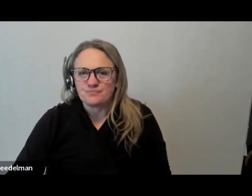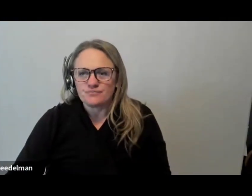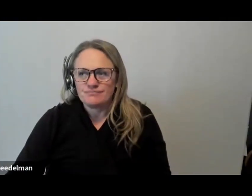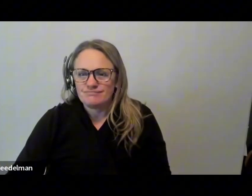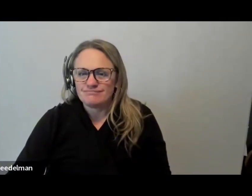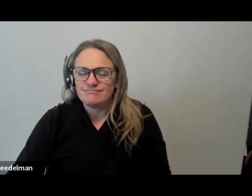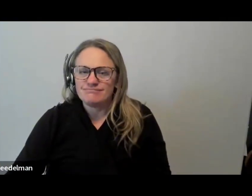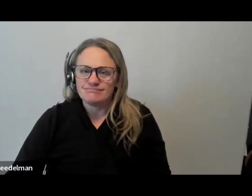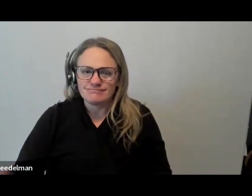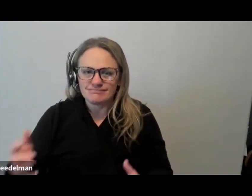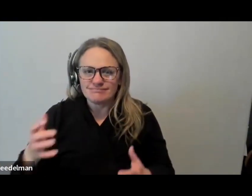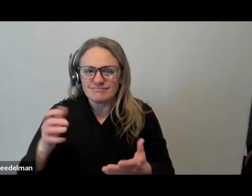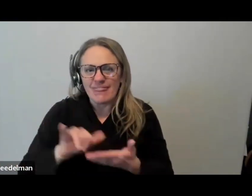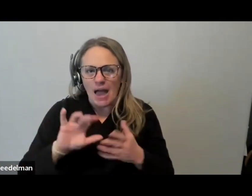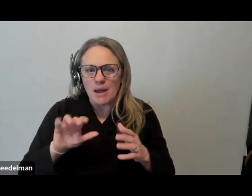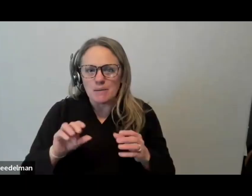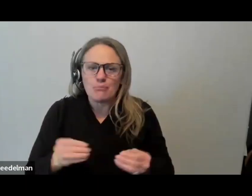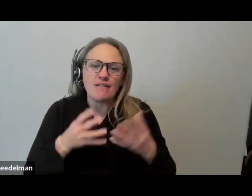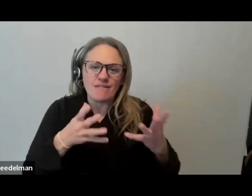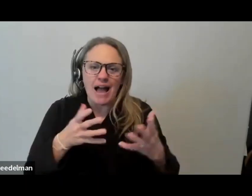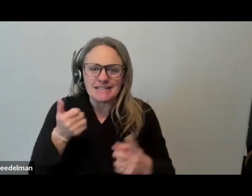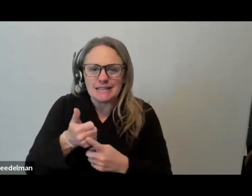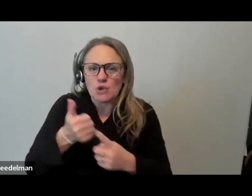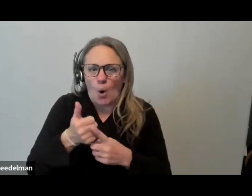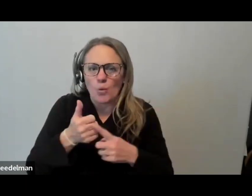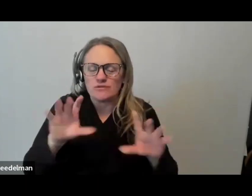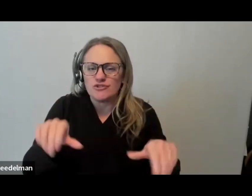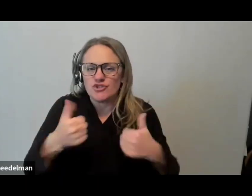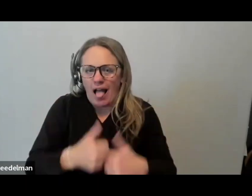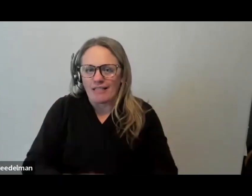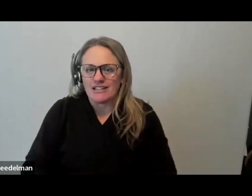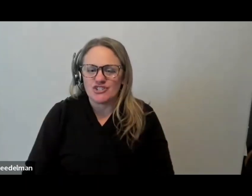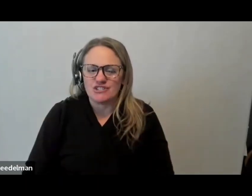and happy to speak more to that but I'll, I'll pass it over to Katie. Amazing. Love all of that.